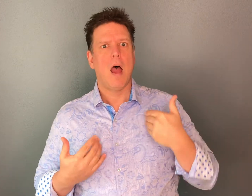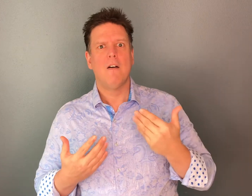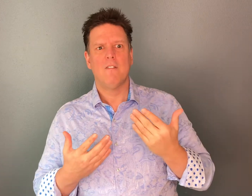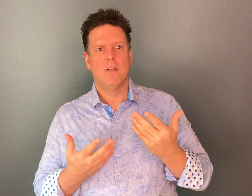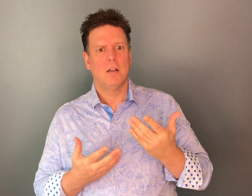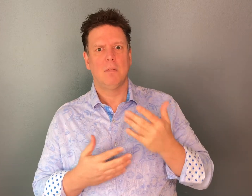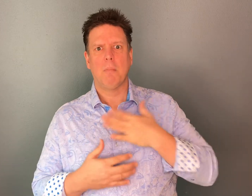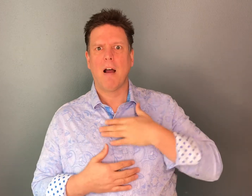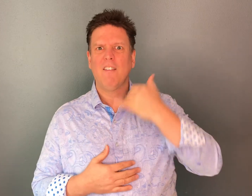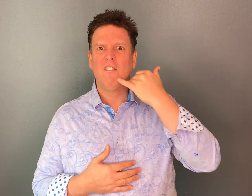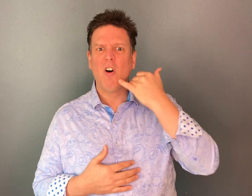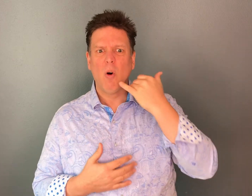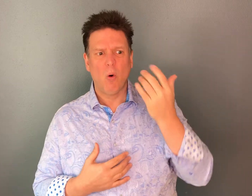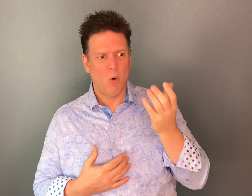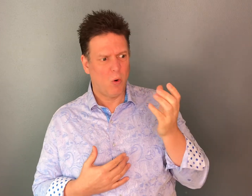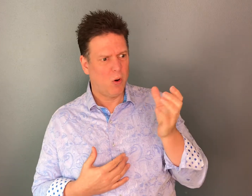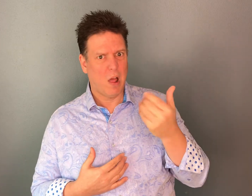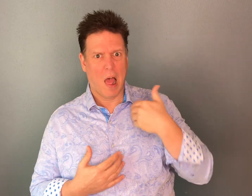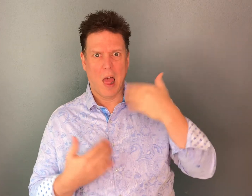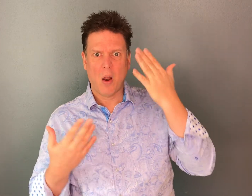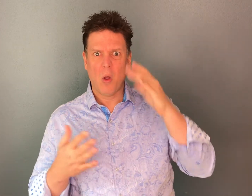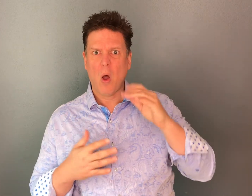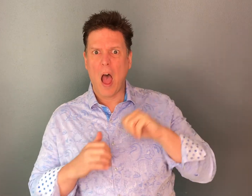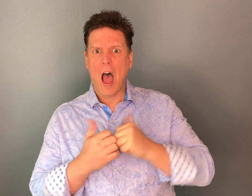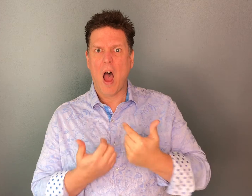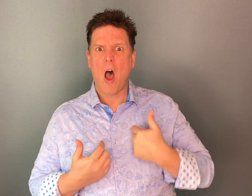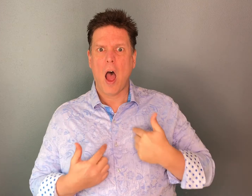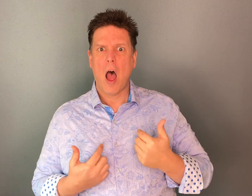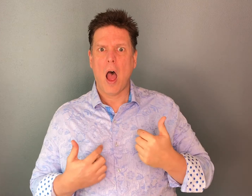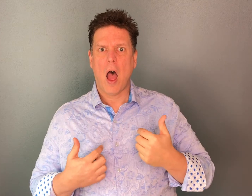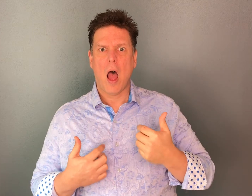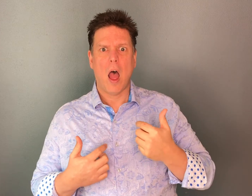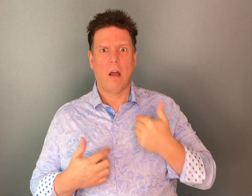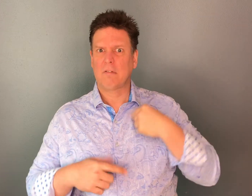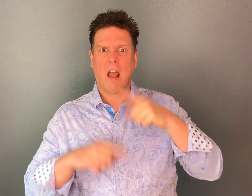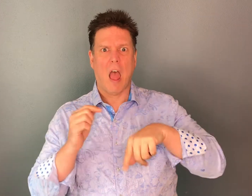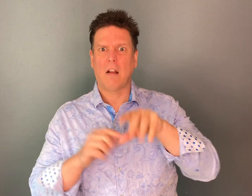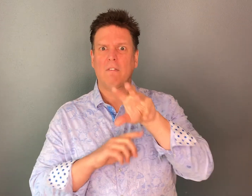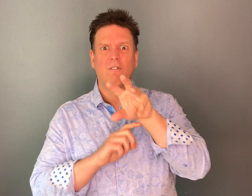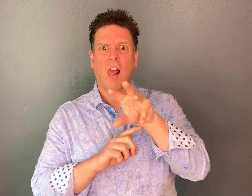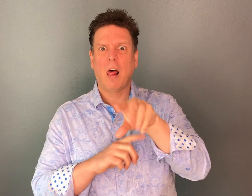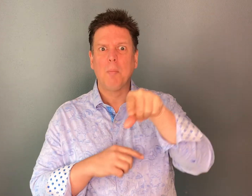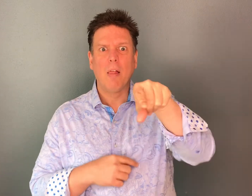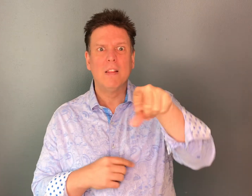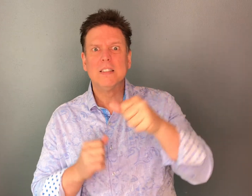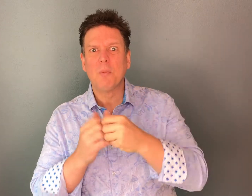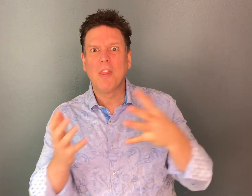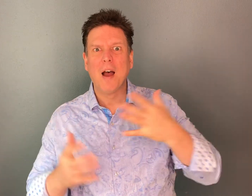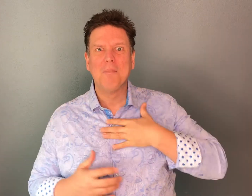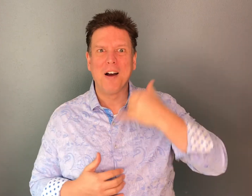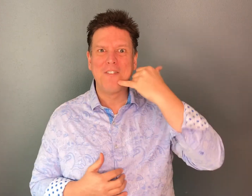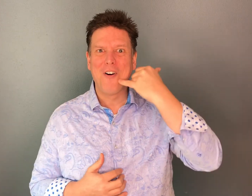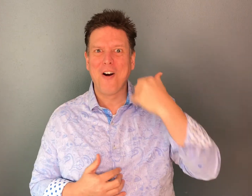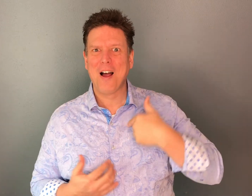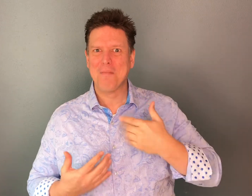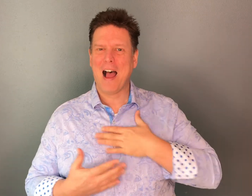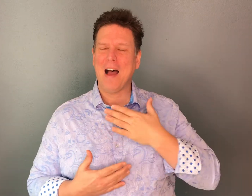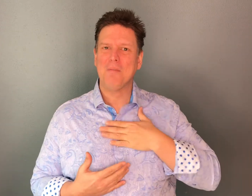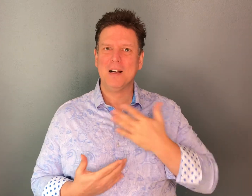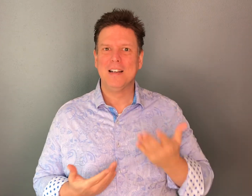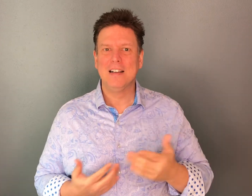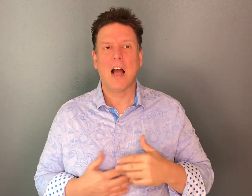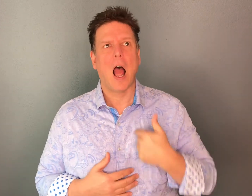I'm happy that I have a phone that works. I couldn't film this without my phone!